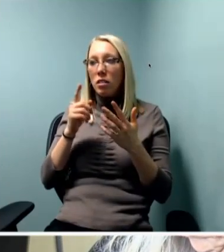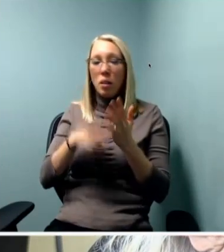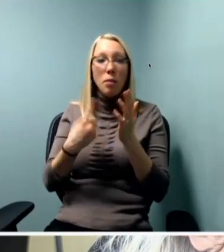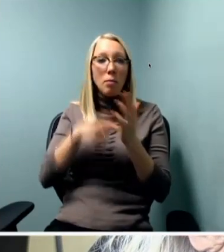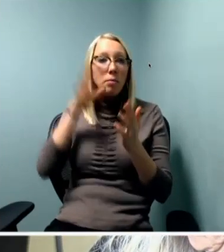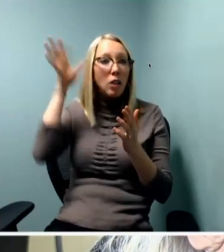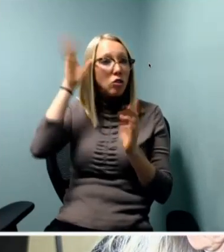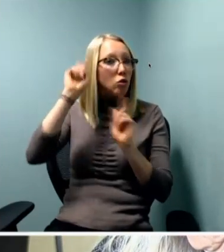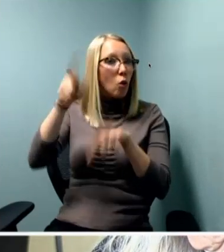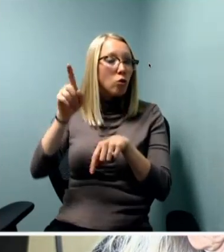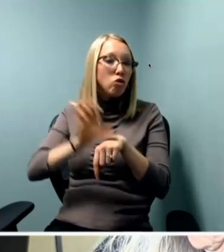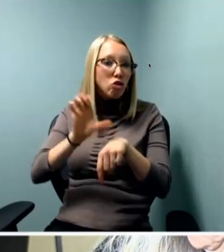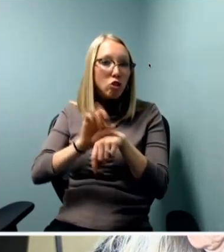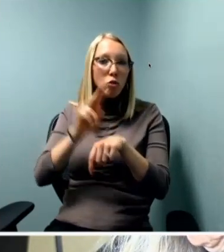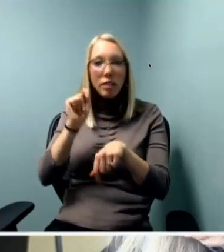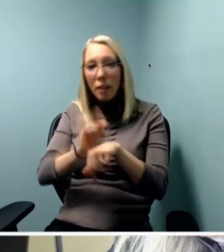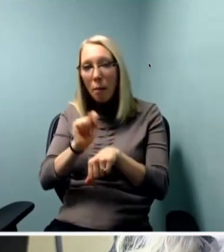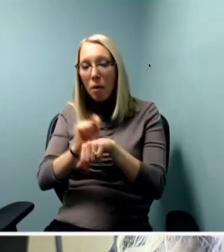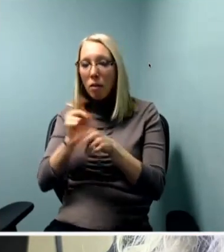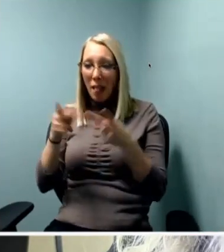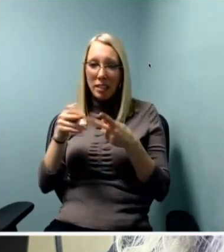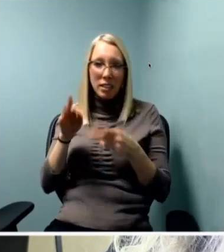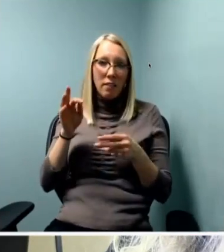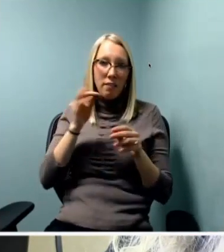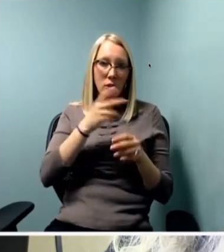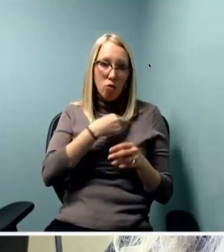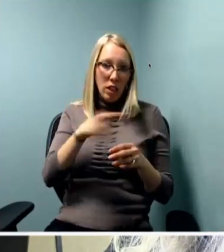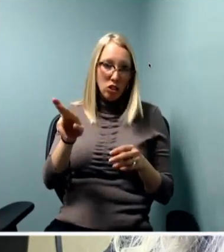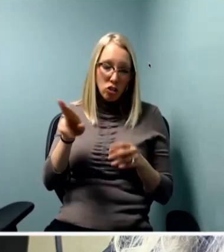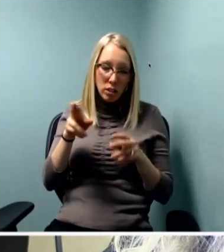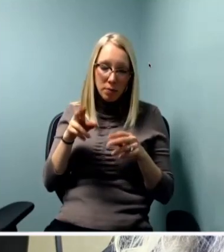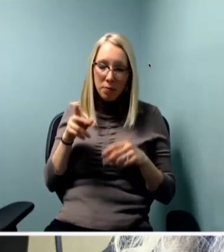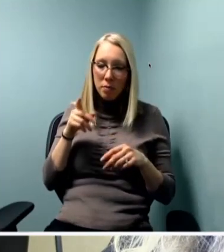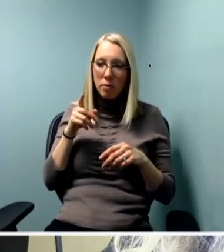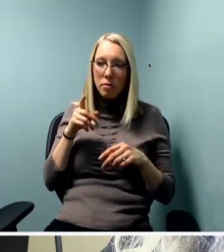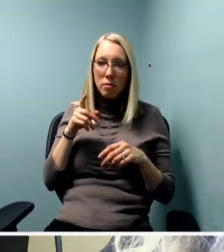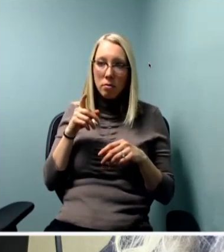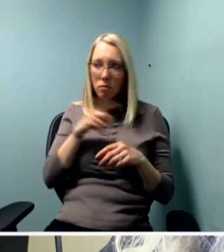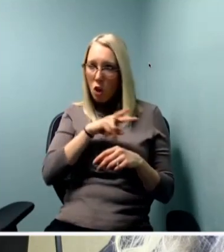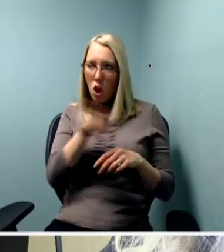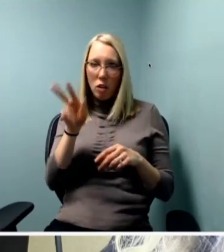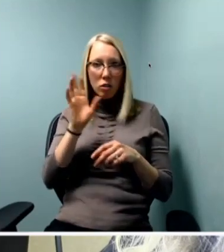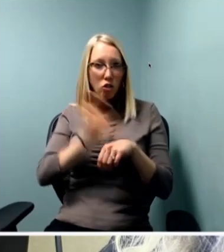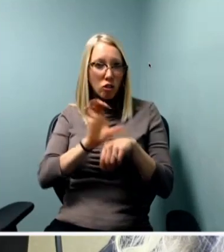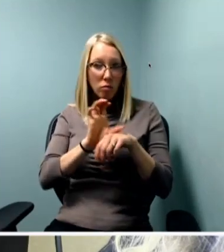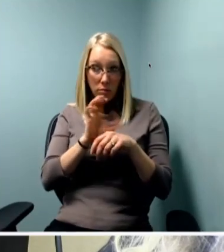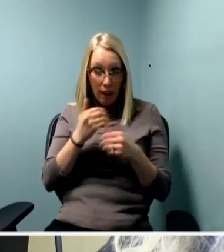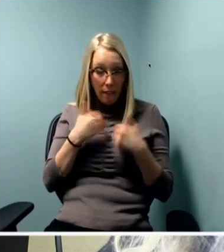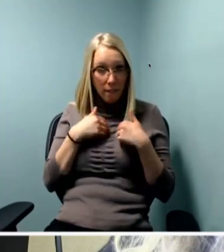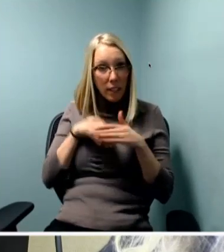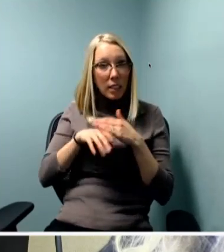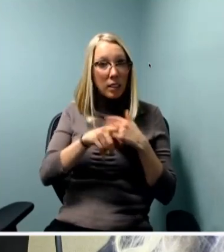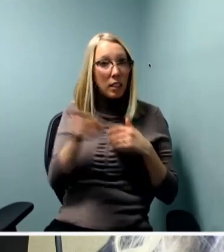look around your place of worship. How accessible is it? If you're talking about Christianity,